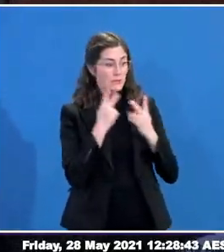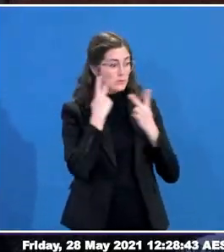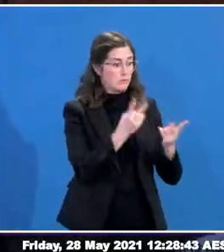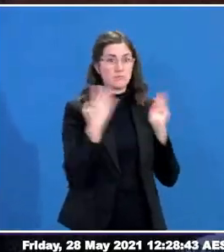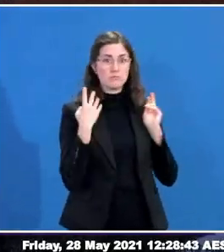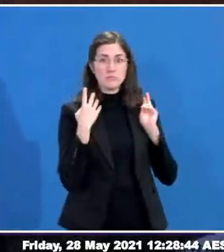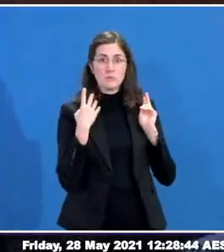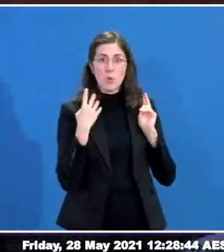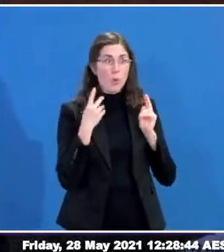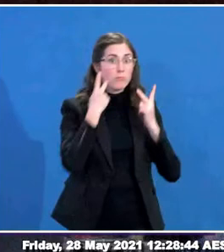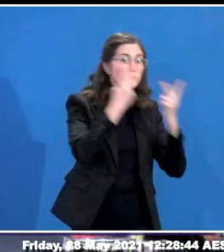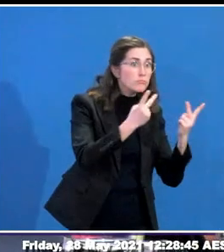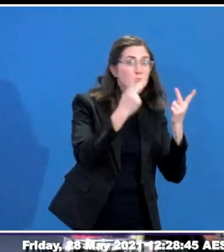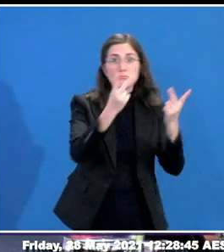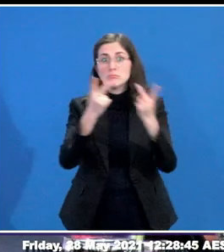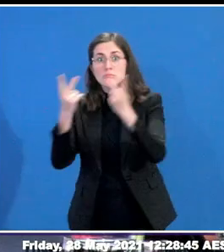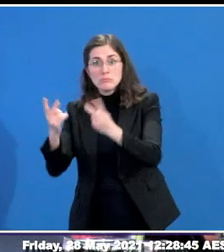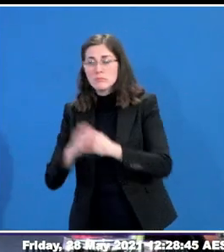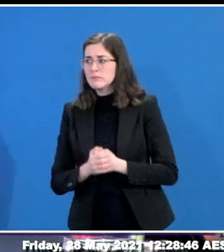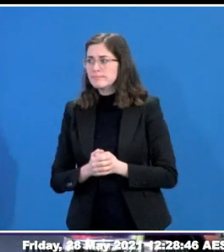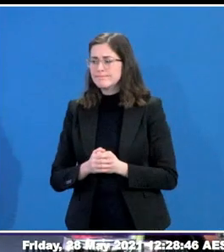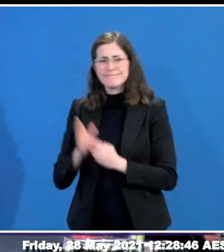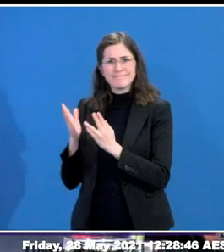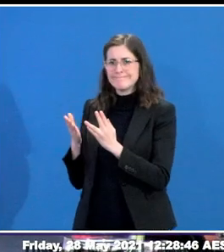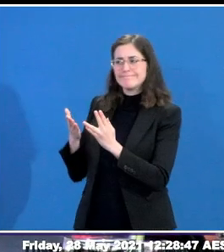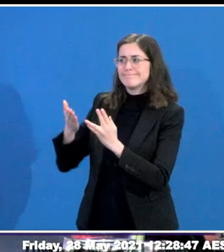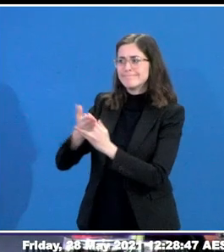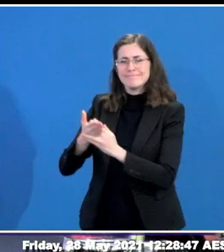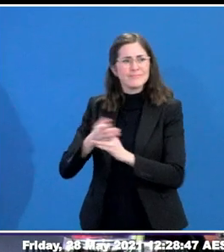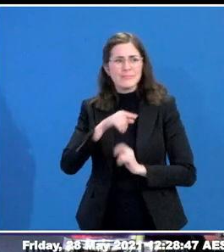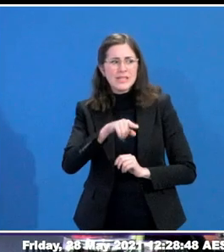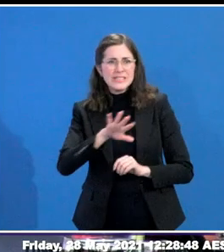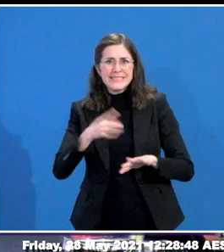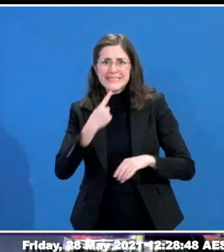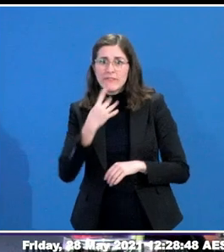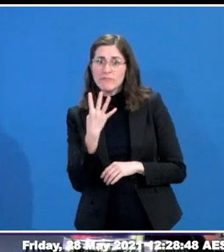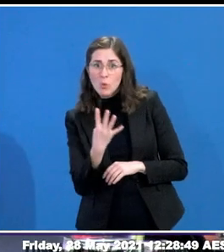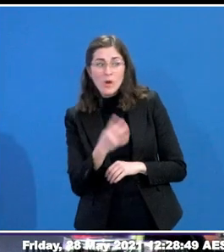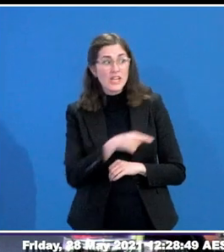I object to this. She didn't give that evidence with respect. She didn’t say "four visits" she said she visited quarterly.